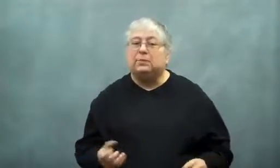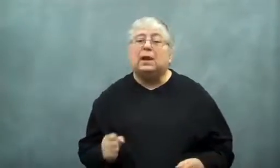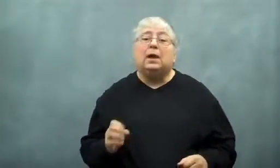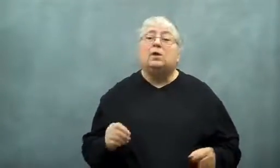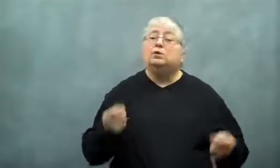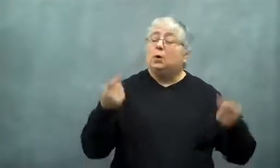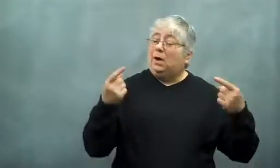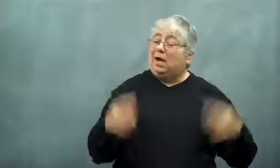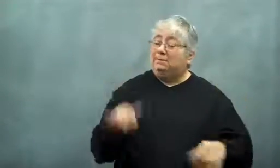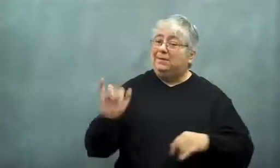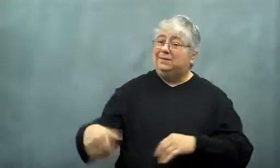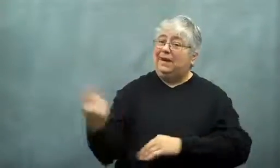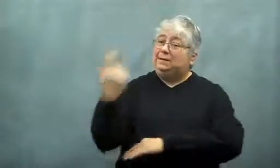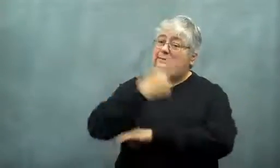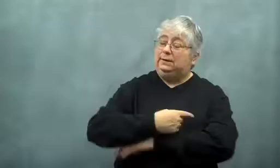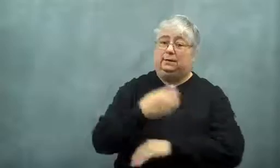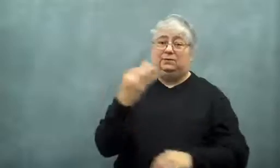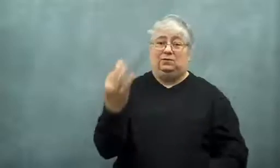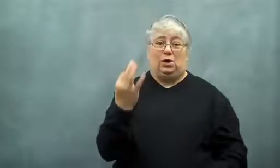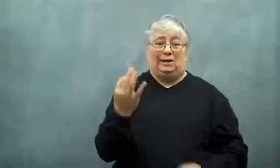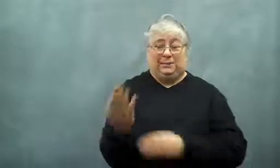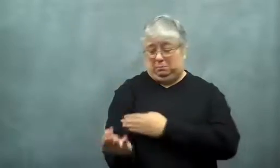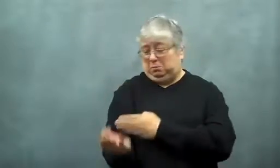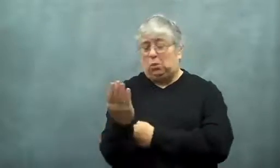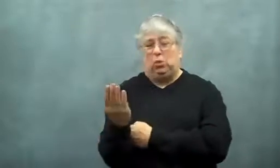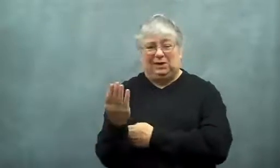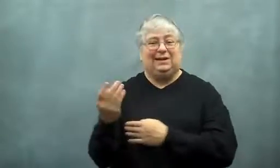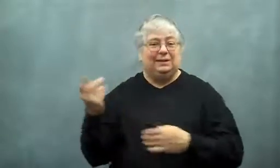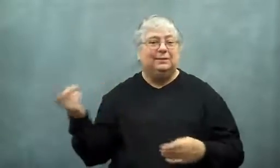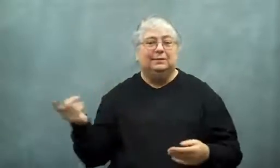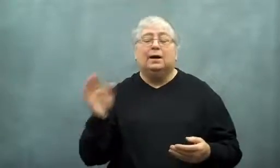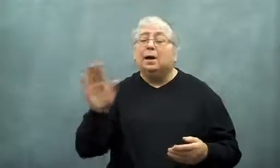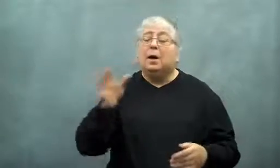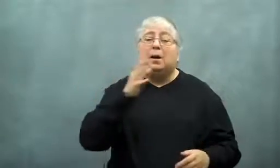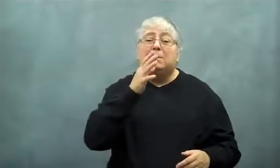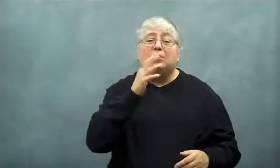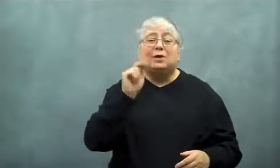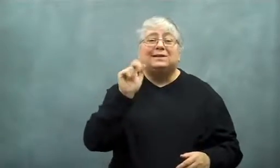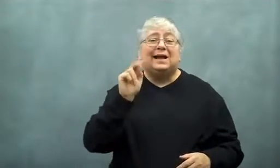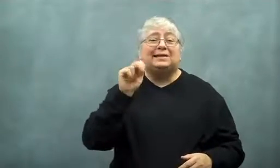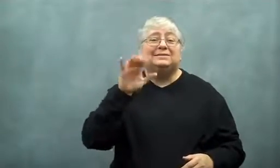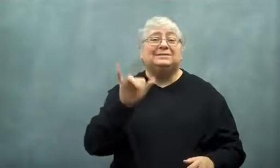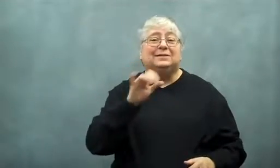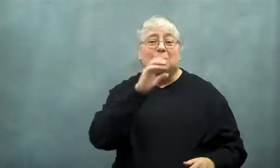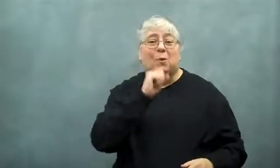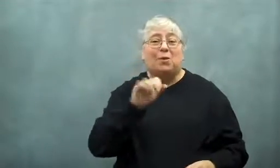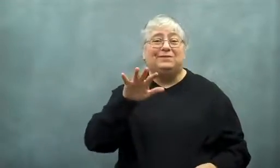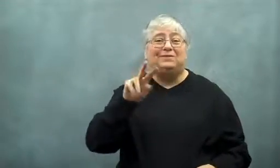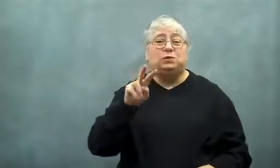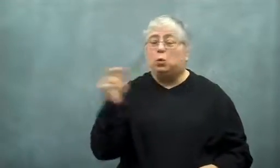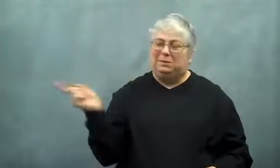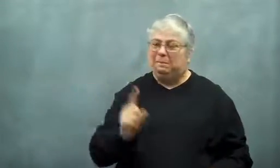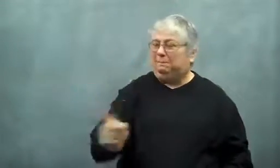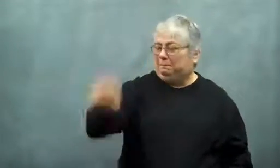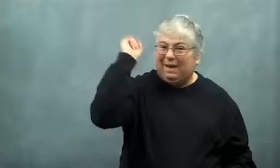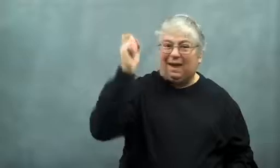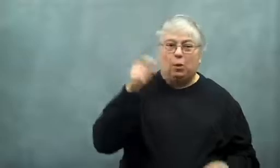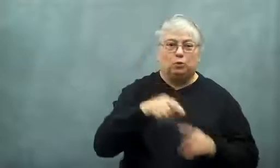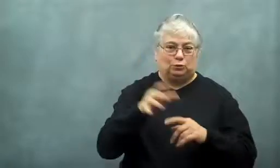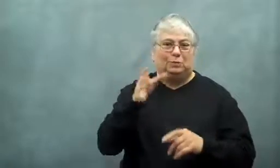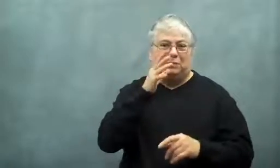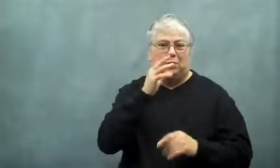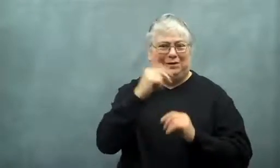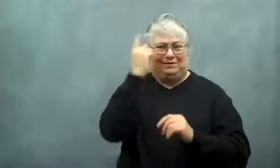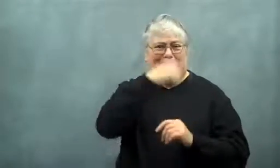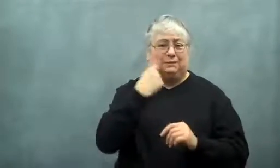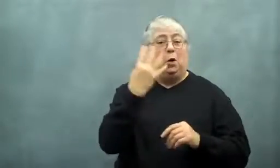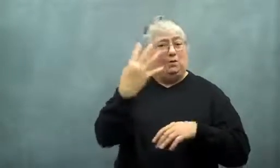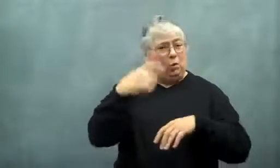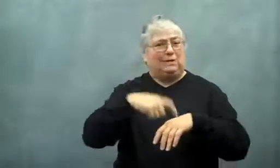On that Friday morning, Lanza shot his mother Nancy, who was 52 years old.